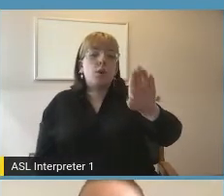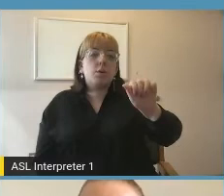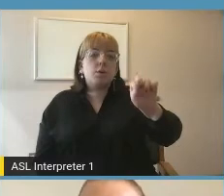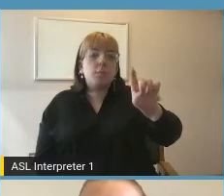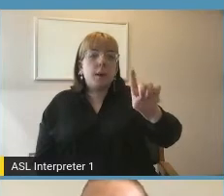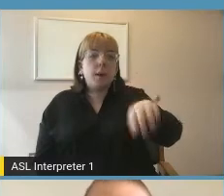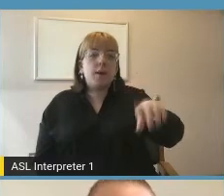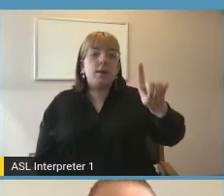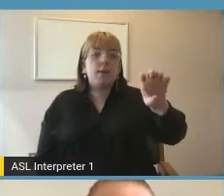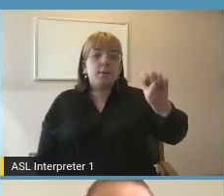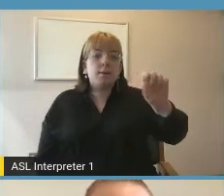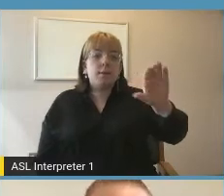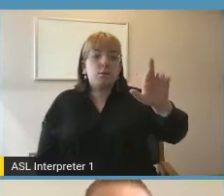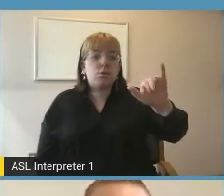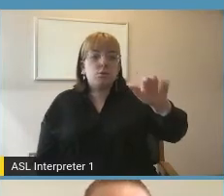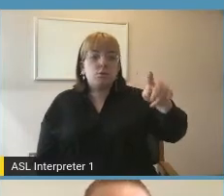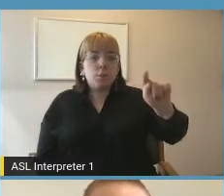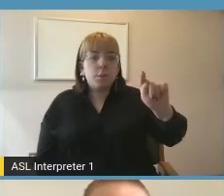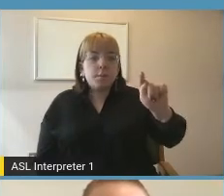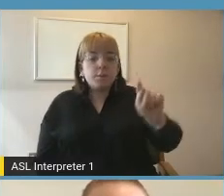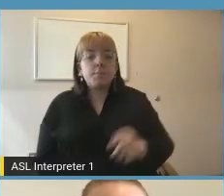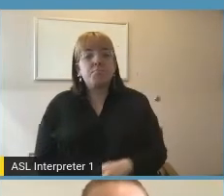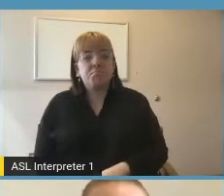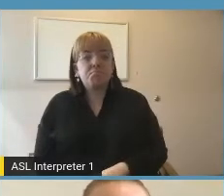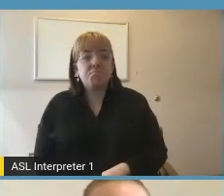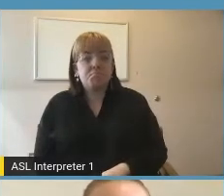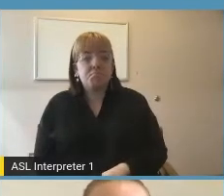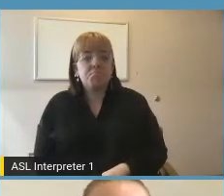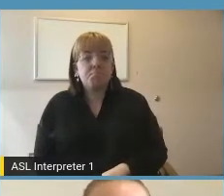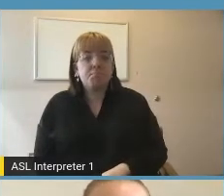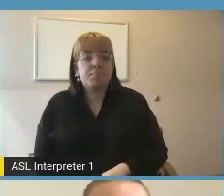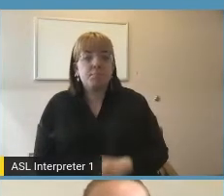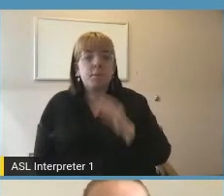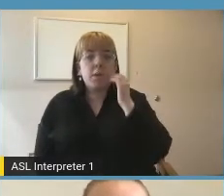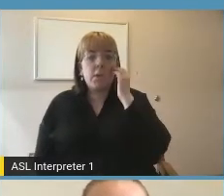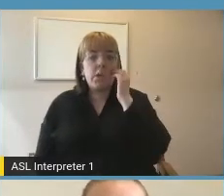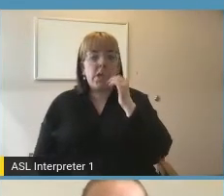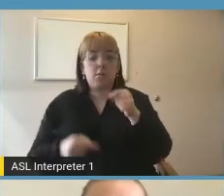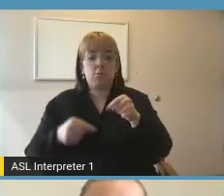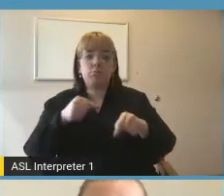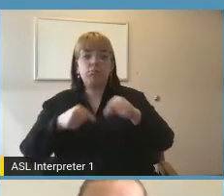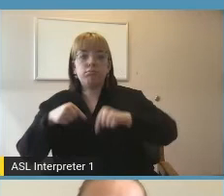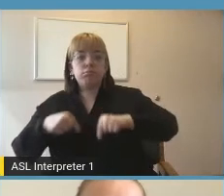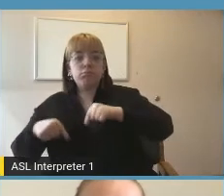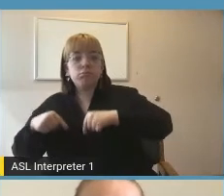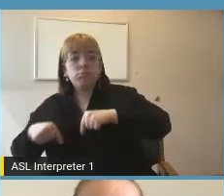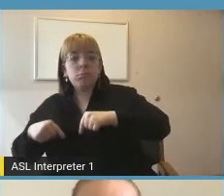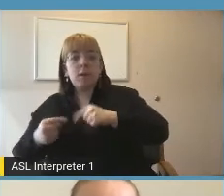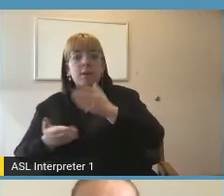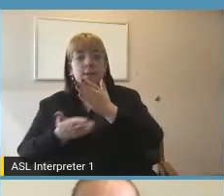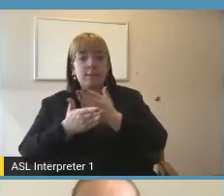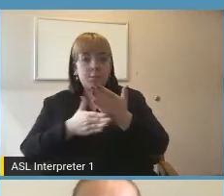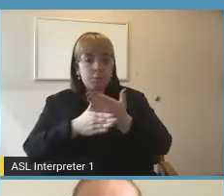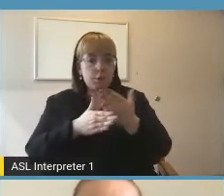kind of hybrid tool. I will go back here and I'm going to stop sharing right now and go